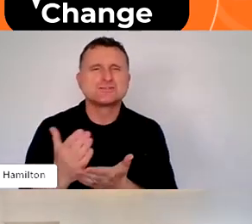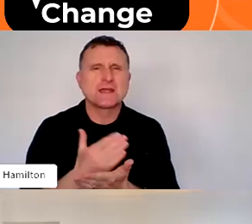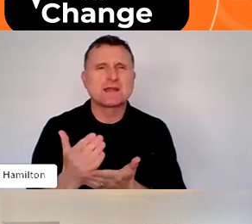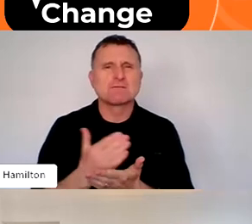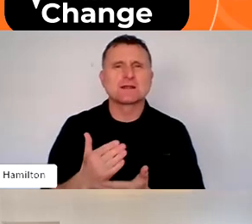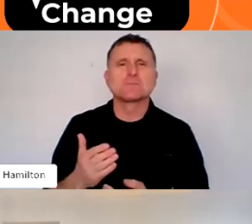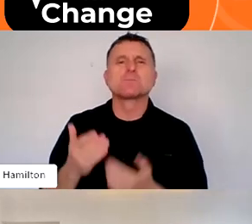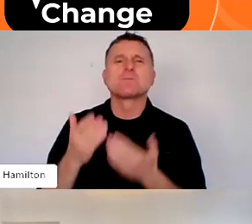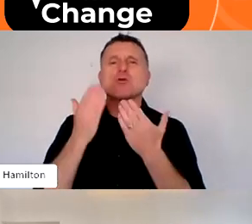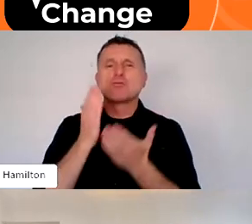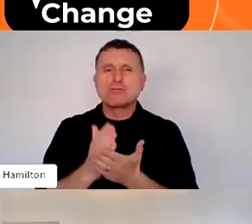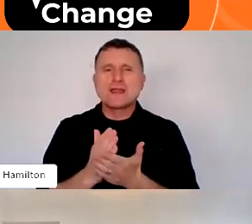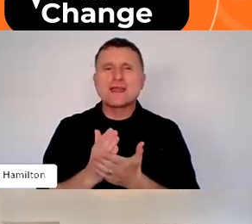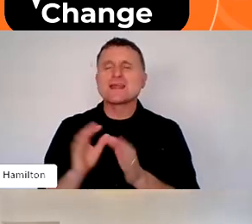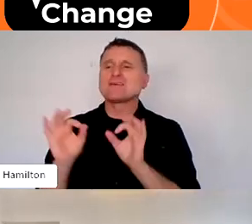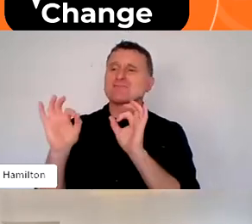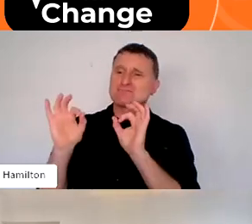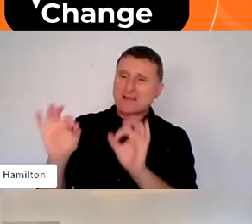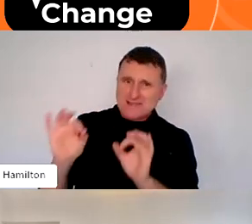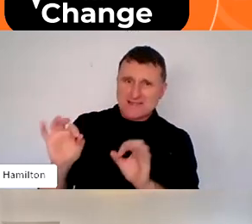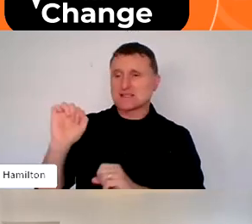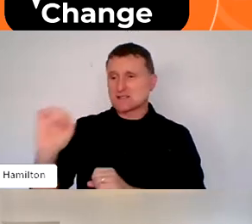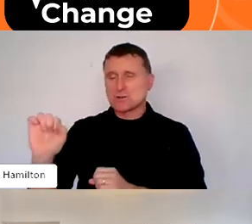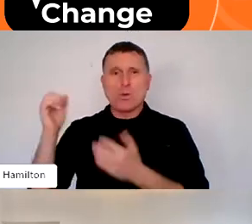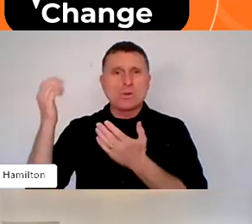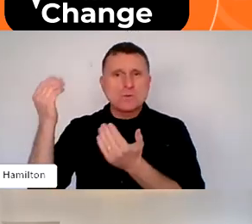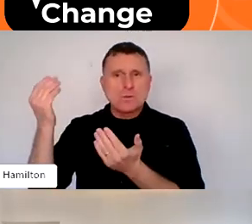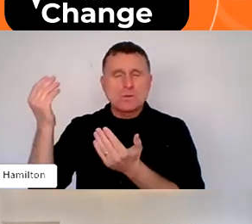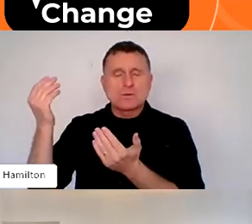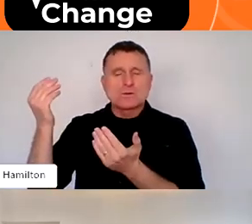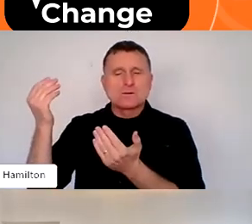insight there, and I think it starts to take this conversation to think